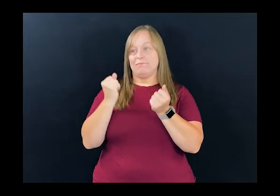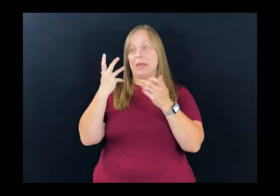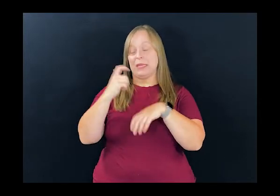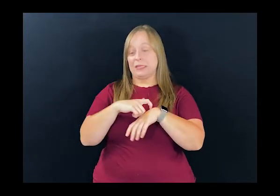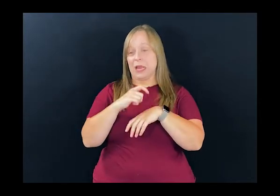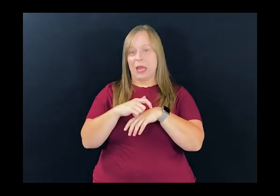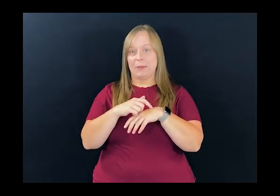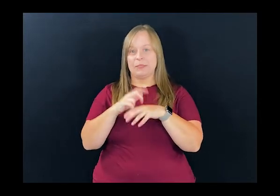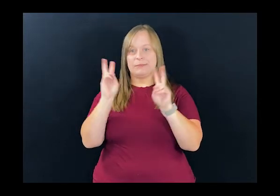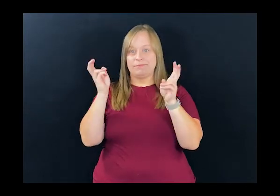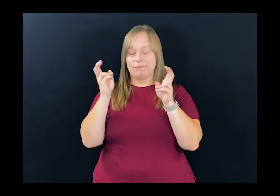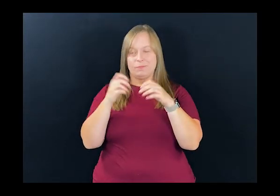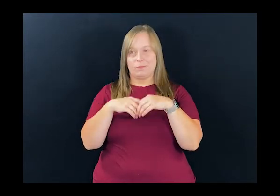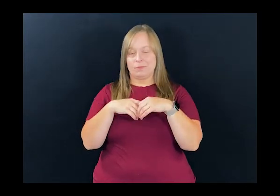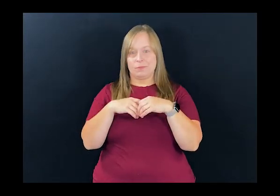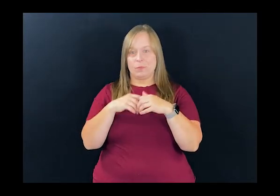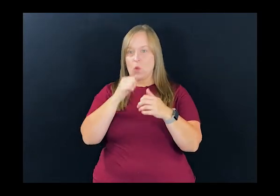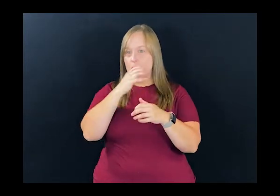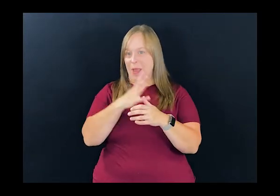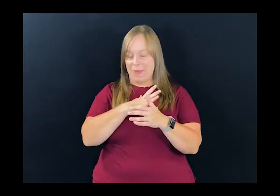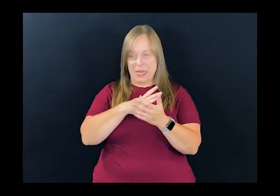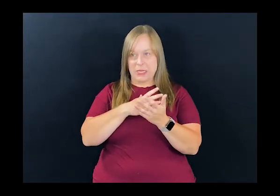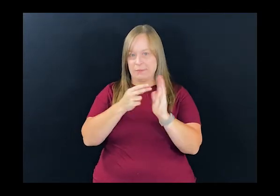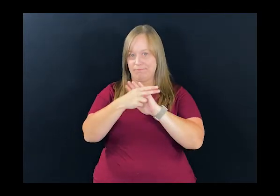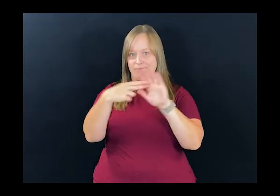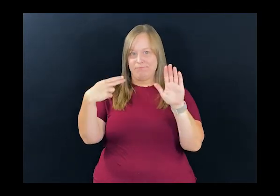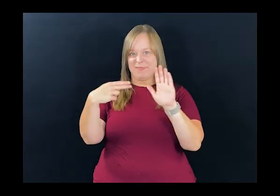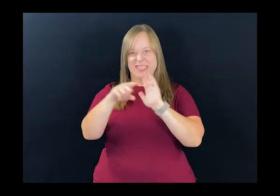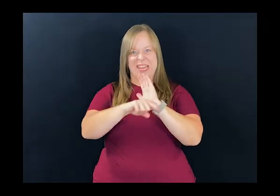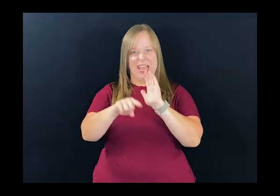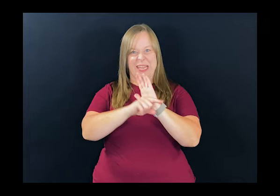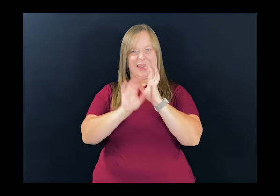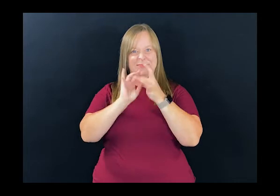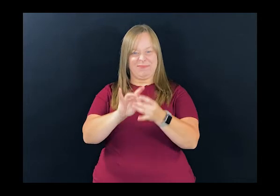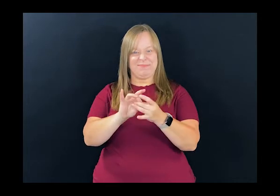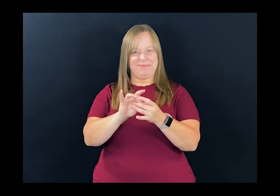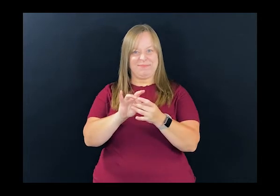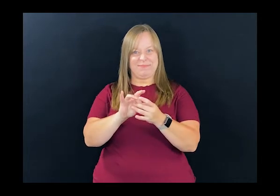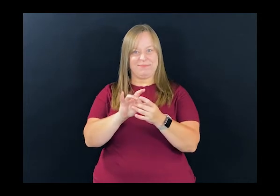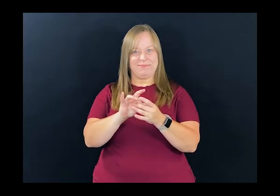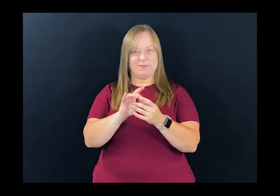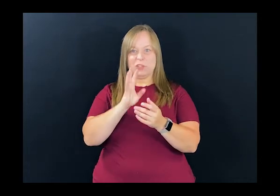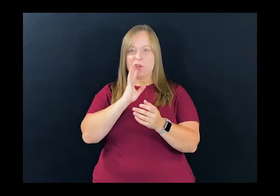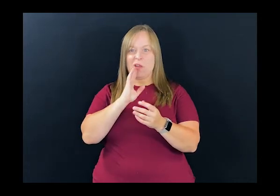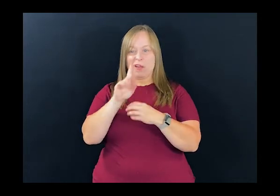I think contextually gives women, there's a negative connotation in regards to women.